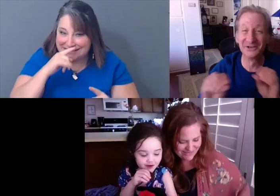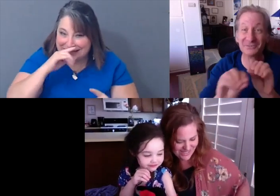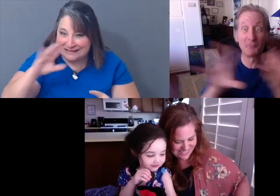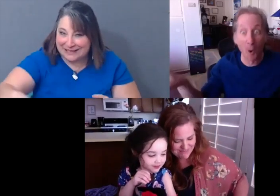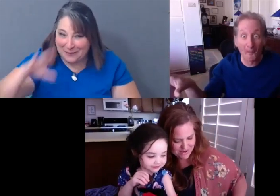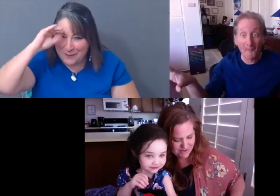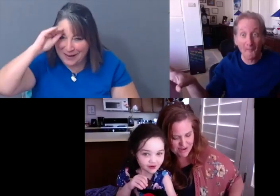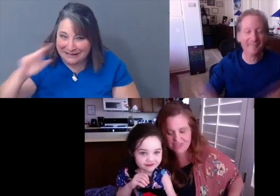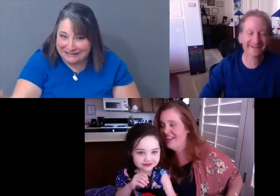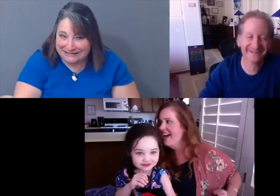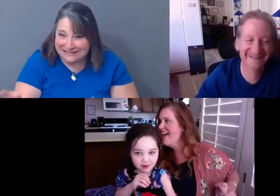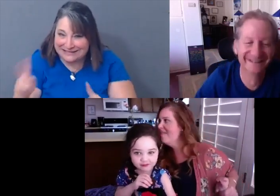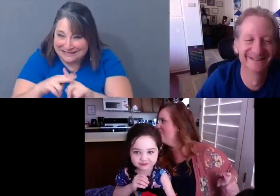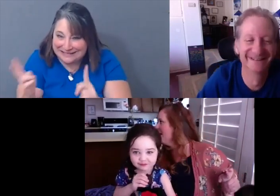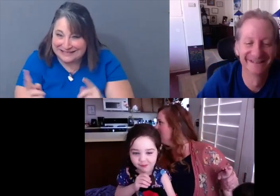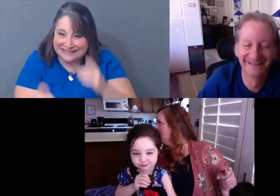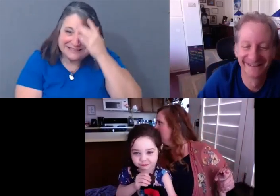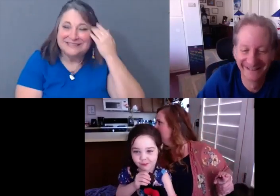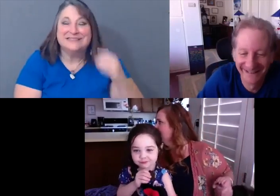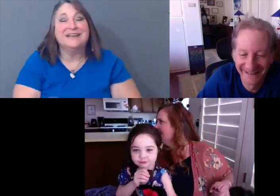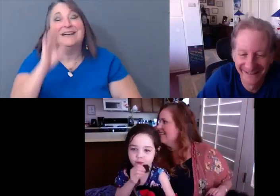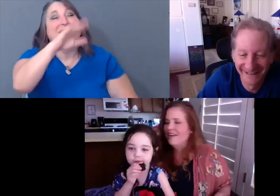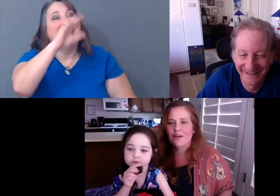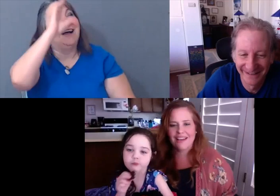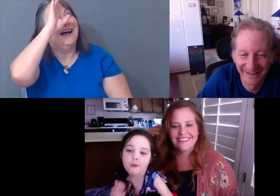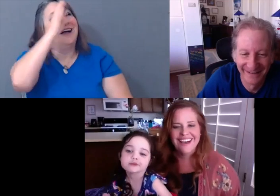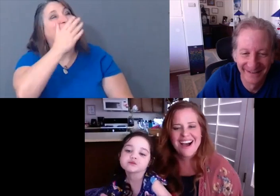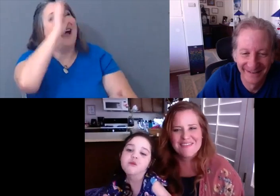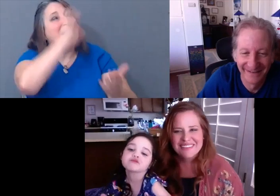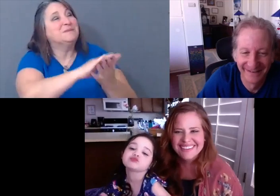don't unplug the computer baby. Hey babe? [Justin] Yes? Okay.